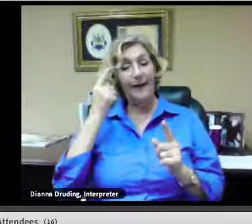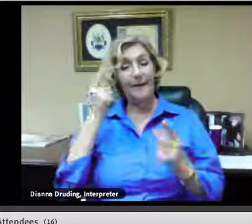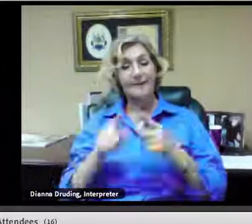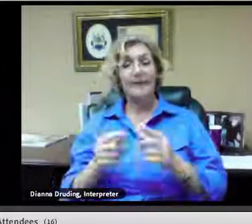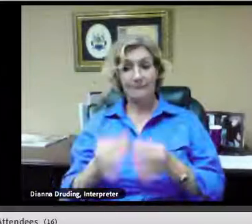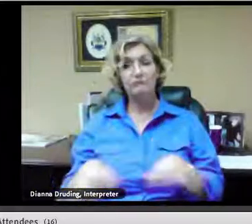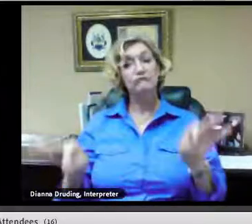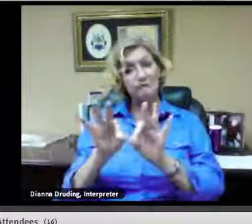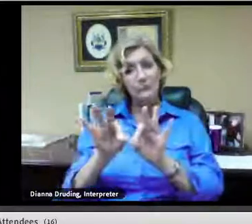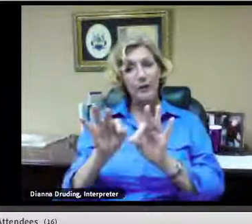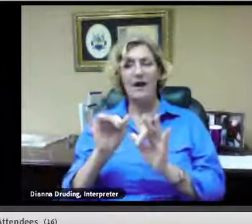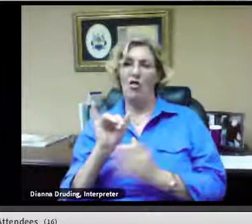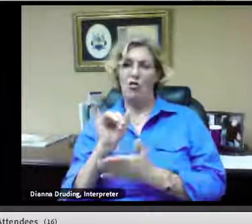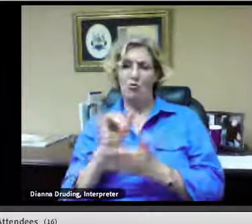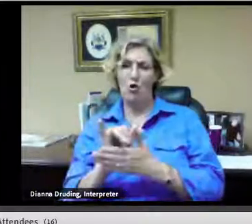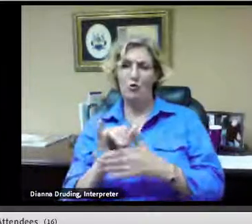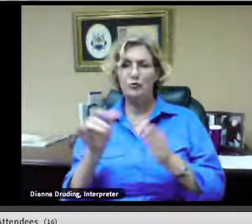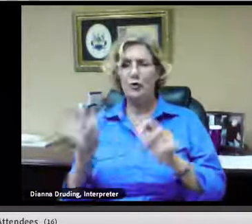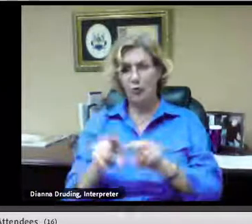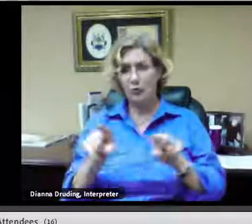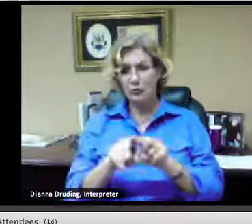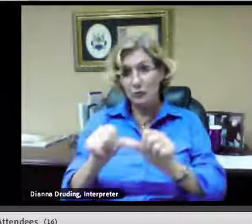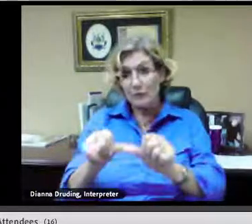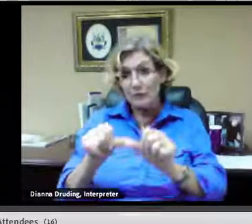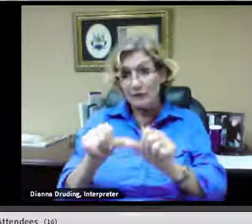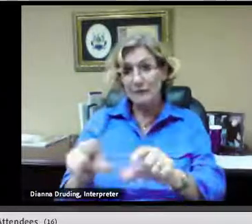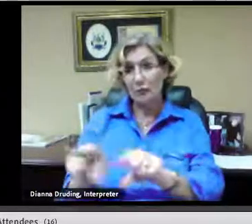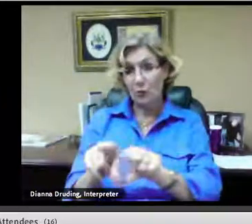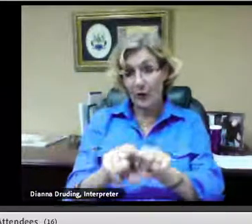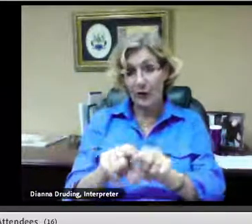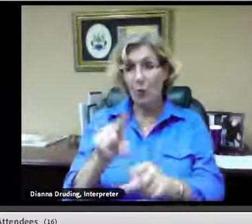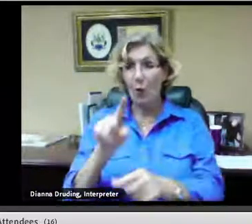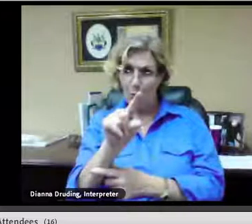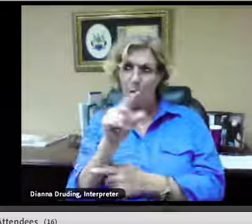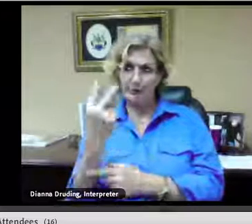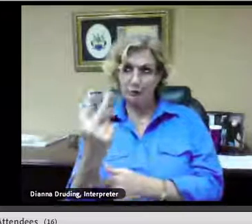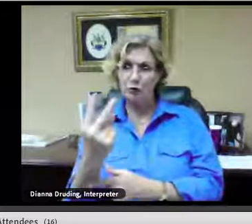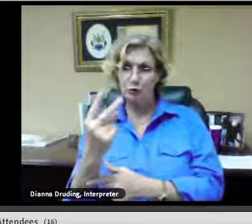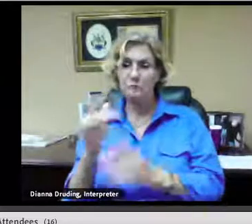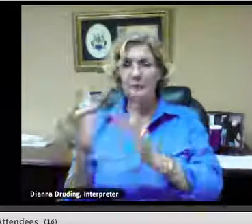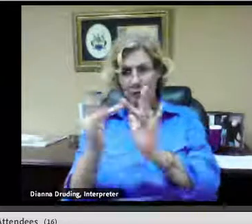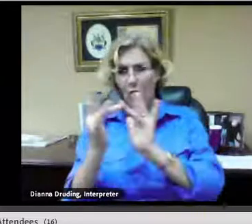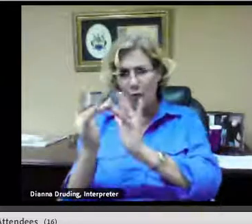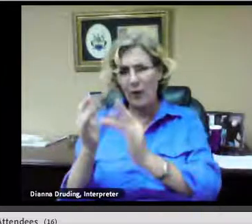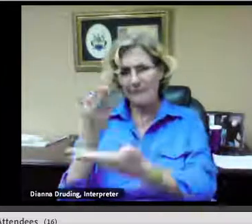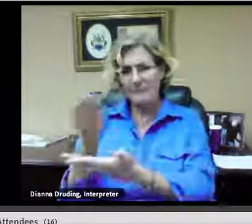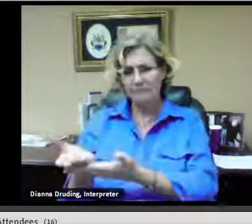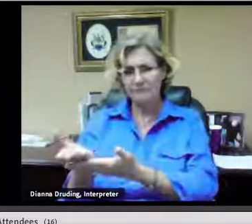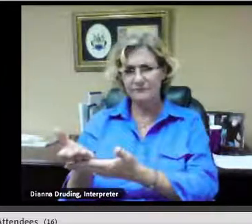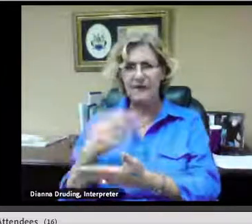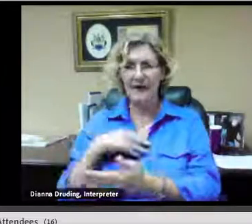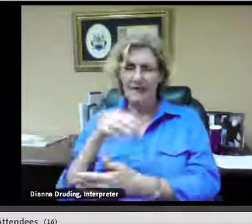Both year 1 and 2 are on the website already. We're well into year 3, the ABCs, and we're continuing to go with those.